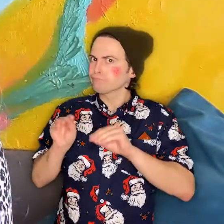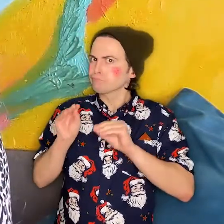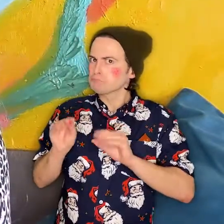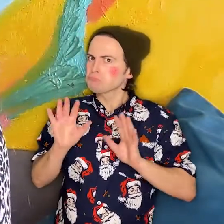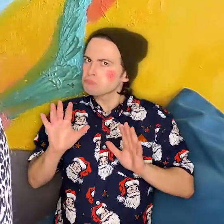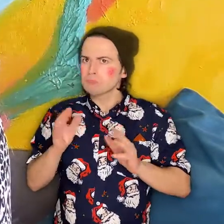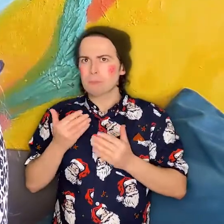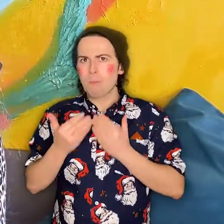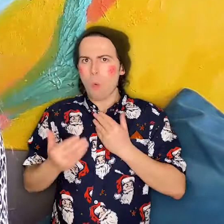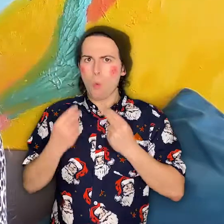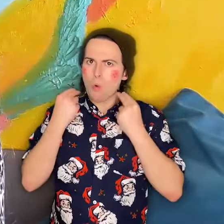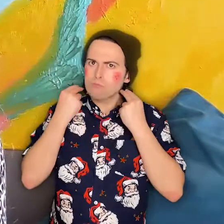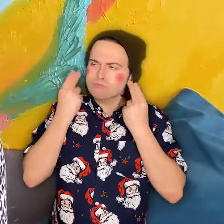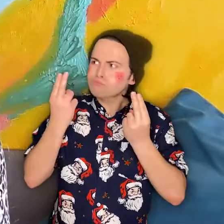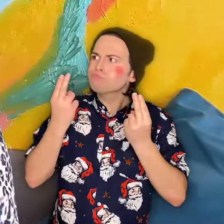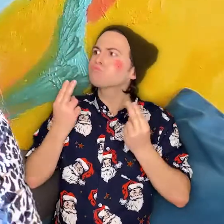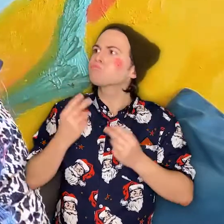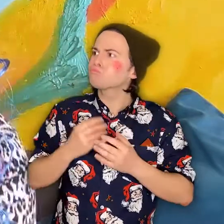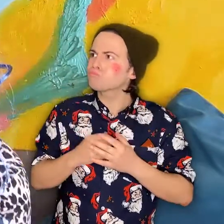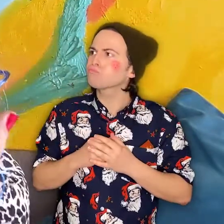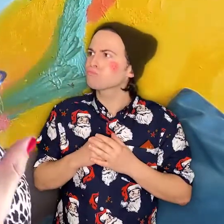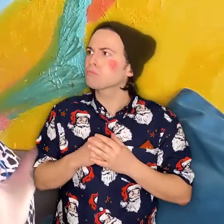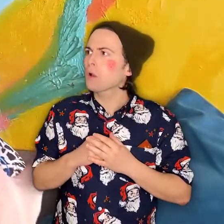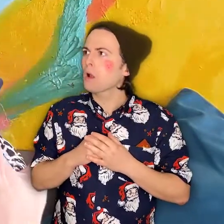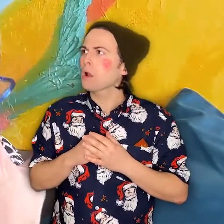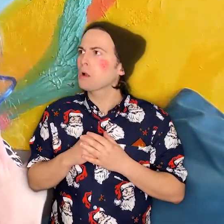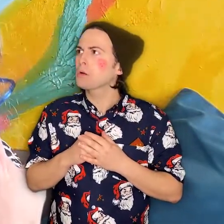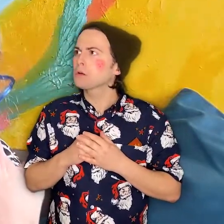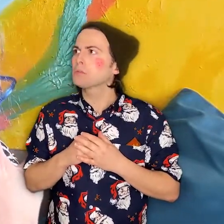more assertive and stand up for herself.